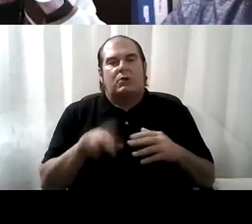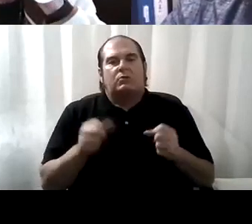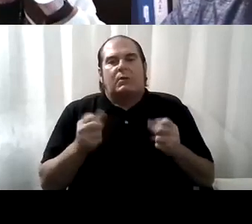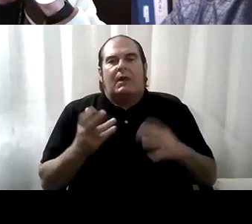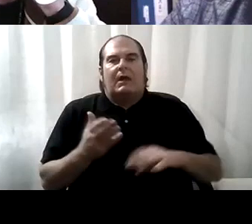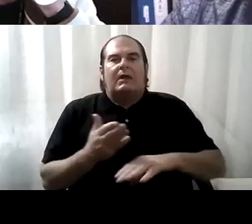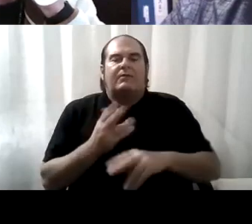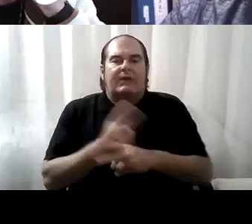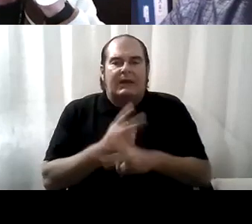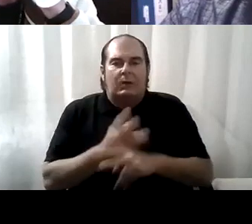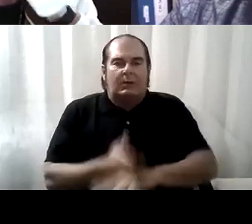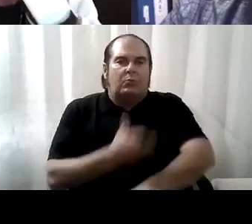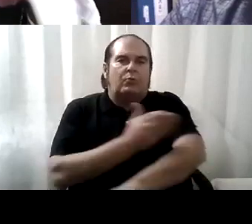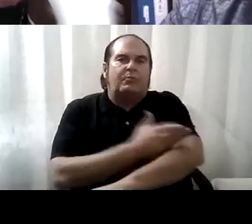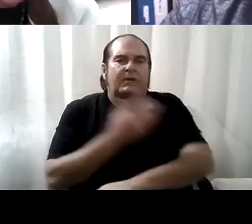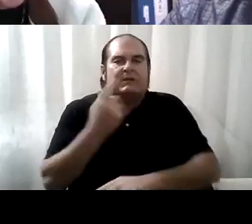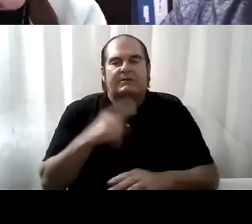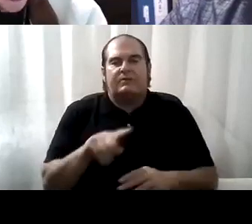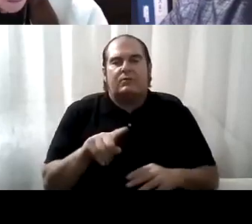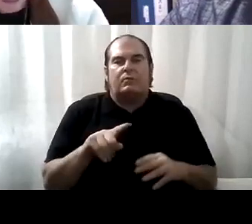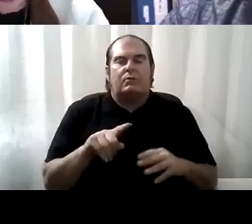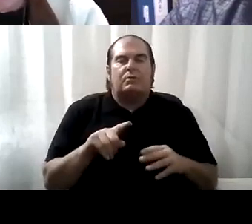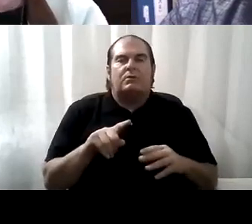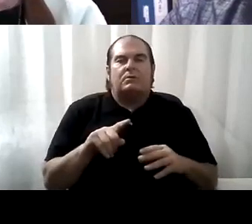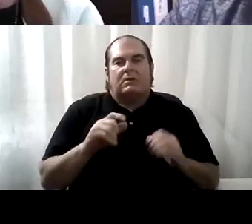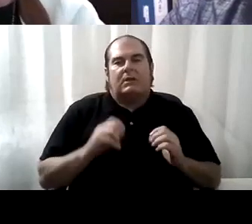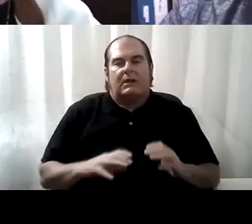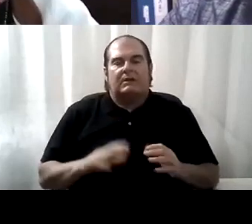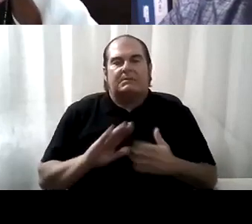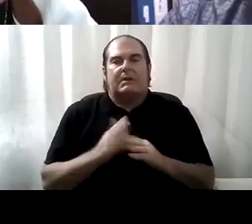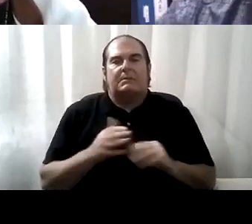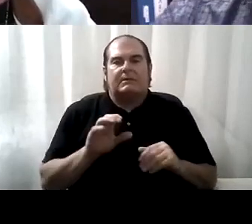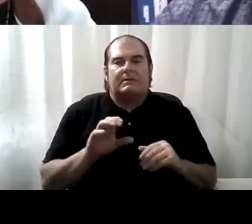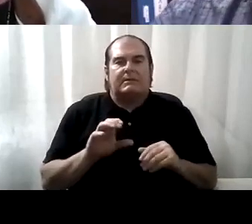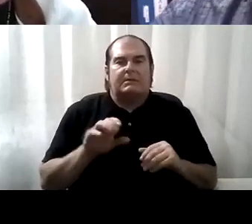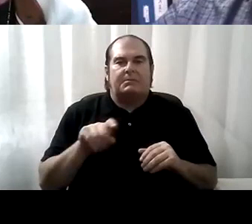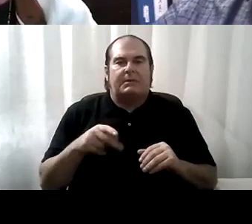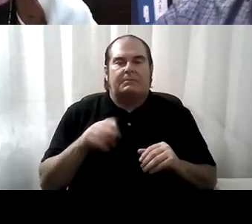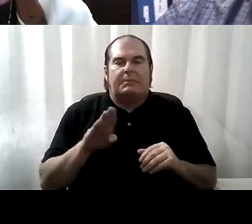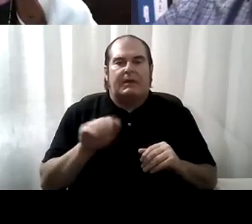Becoming a CCBHC was a valuable process for the organization.